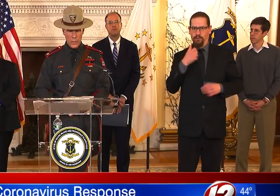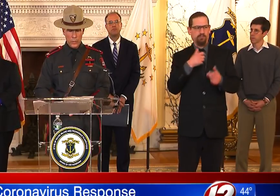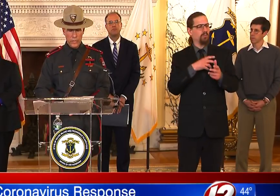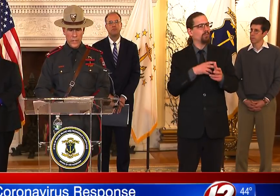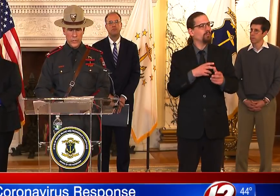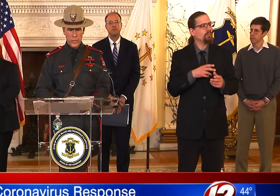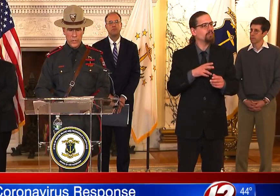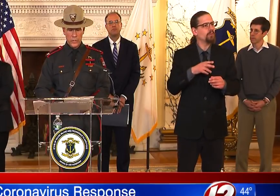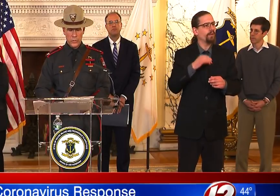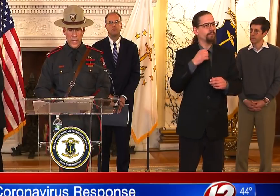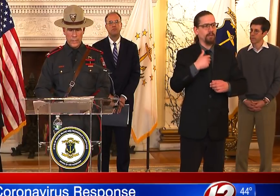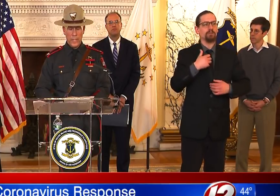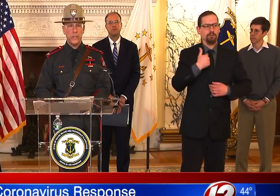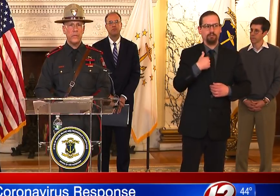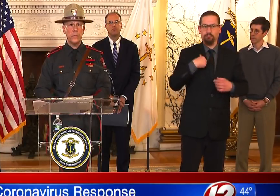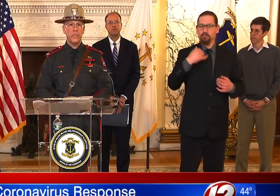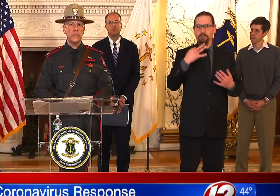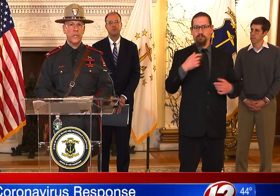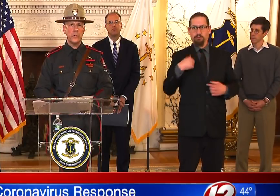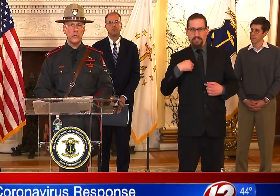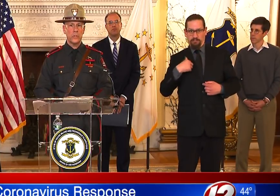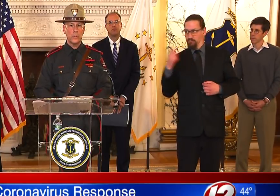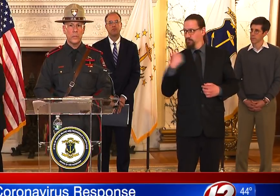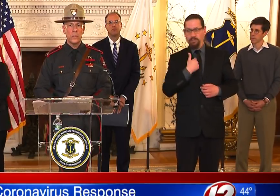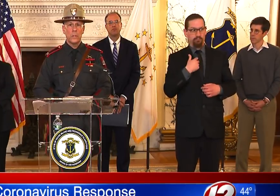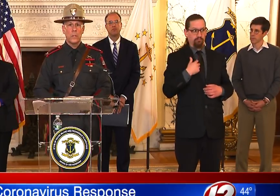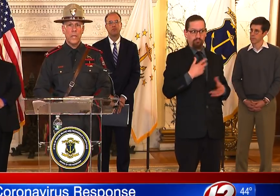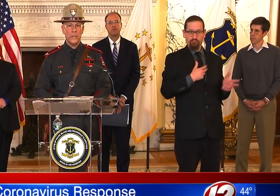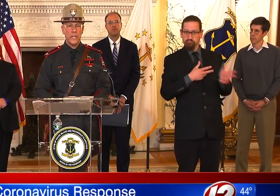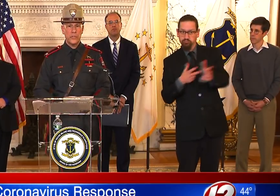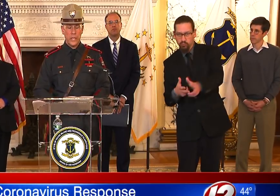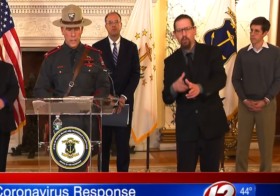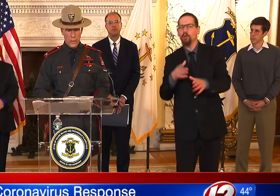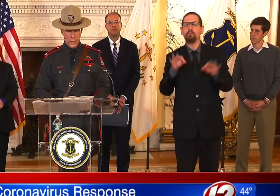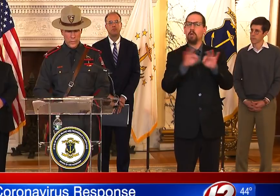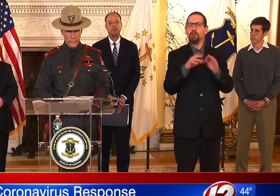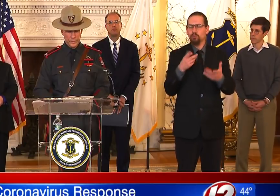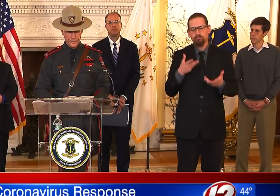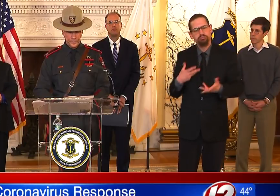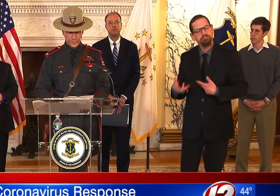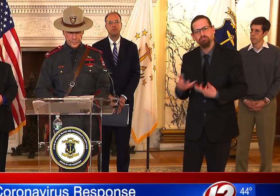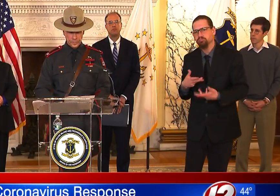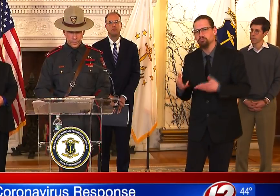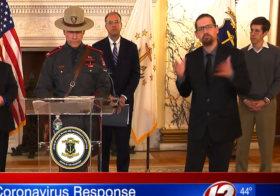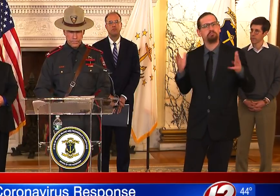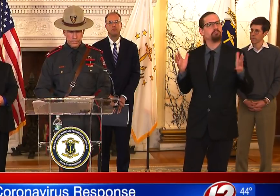STATE POLICE. WE ARE HOPEFUL THAT THE PEOPLE FOLLOW THESE DIRECTIONS AND